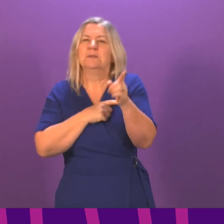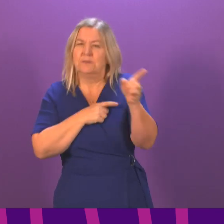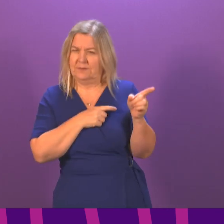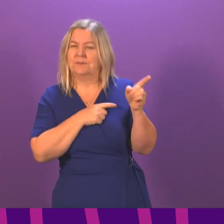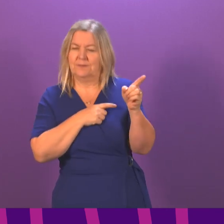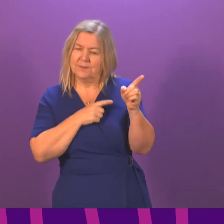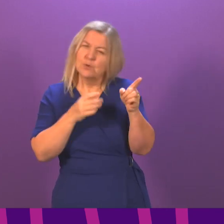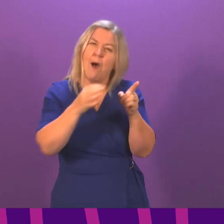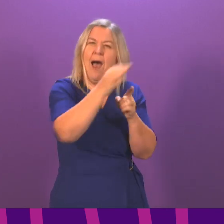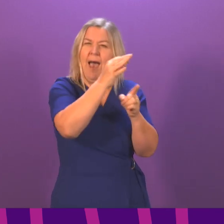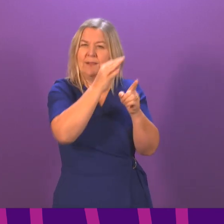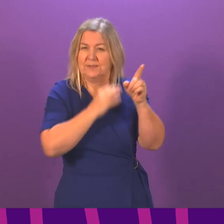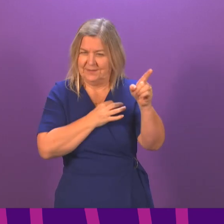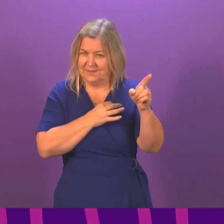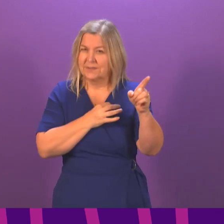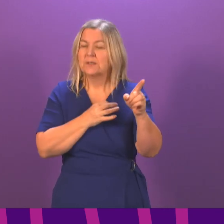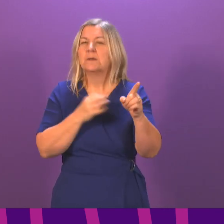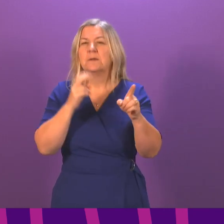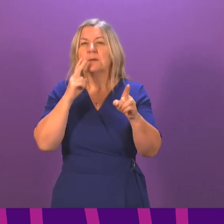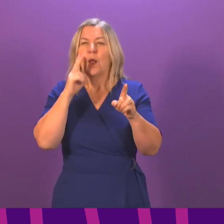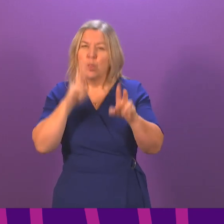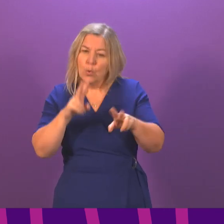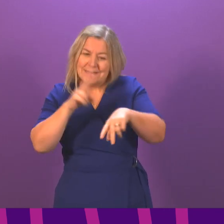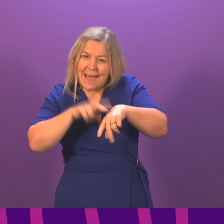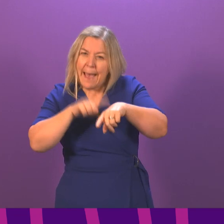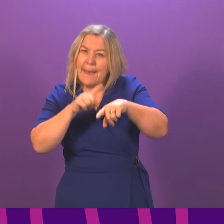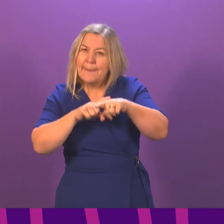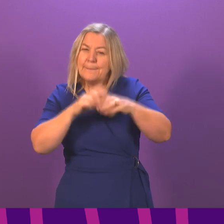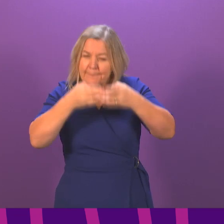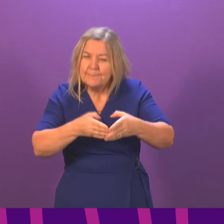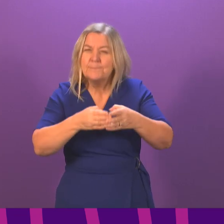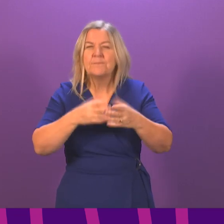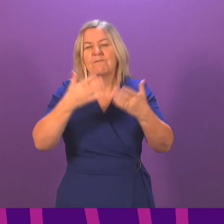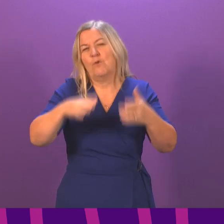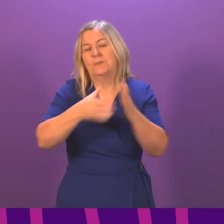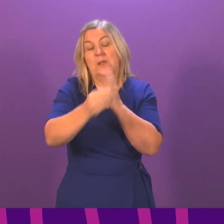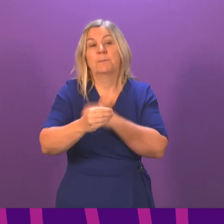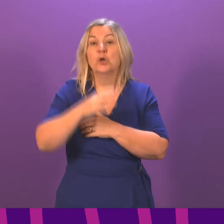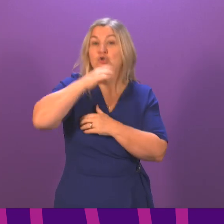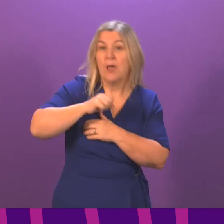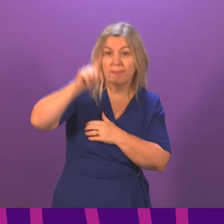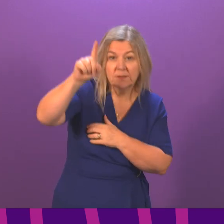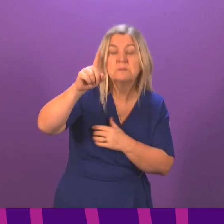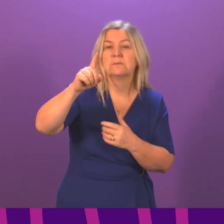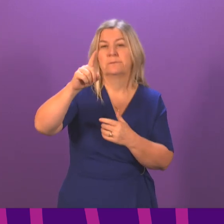to the timing of overnight ferries from Shetland over that period and to make sure that that